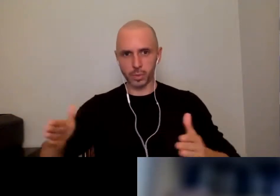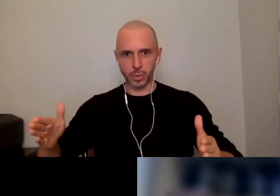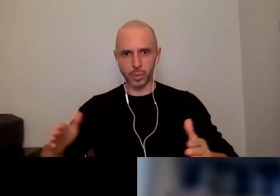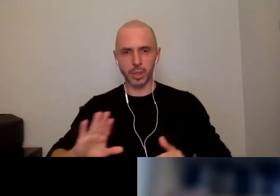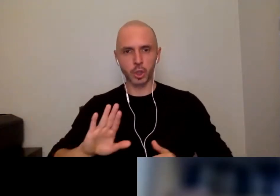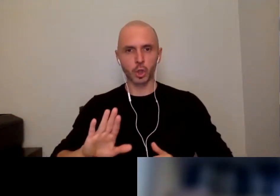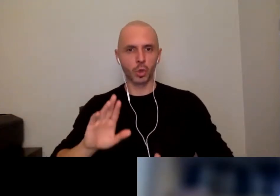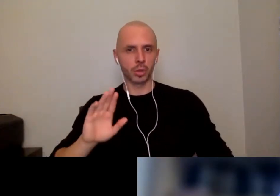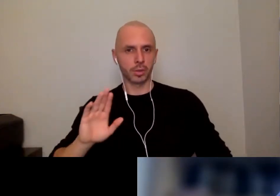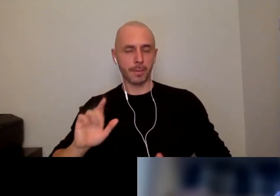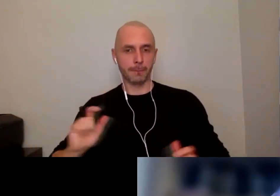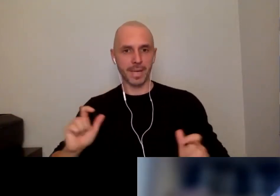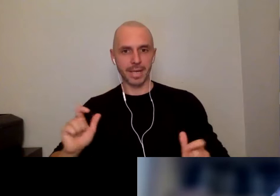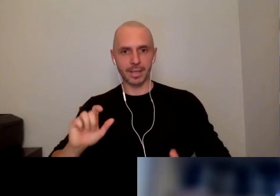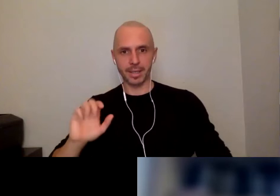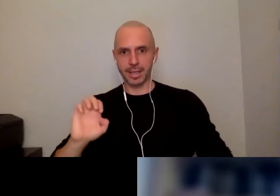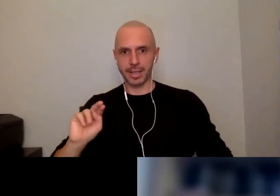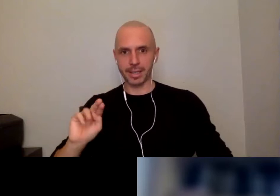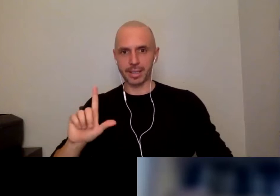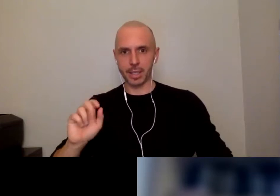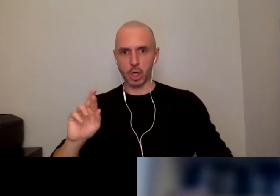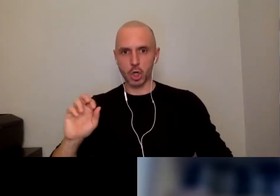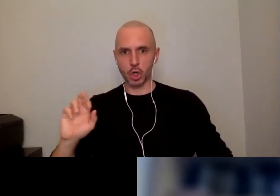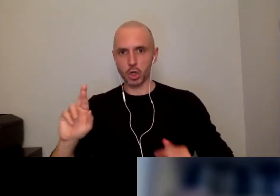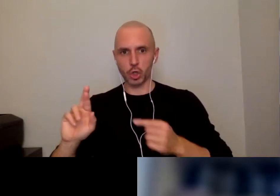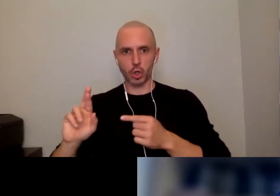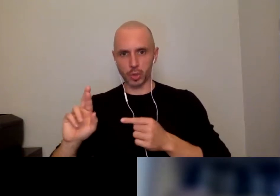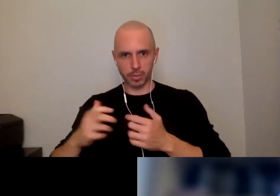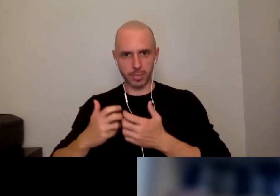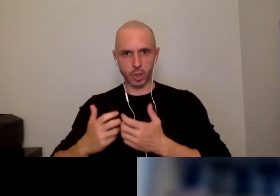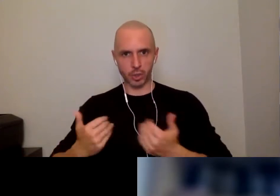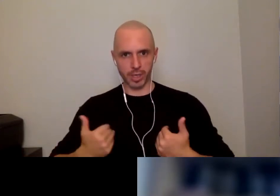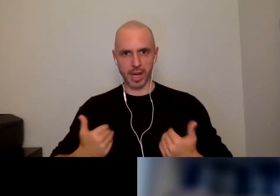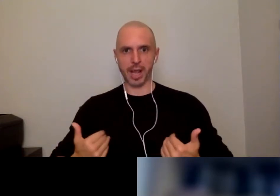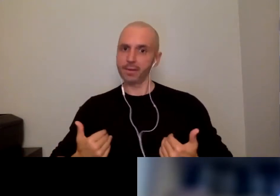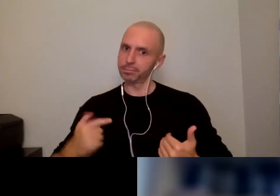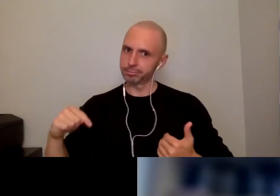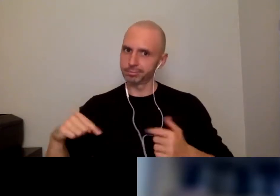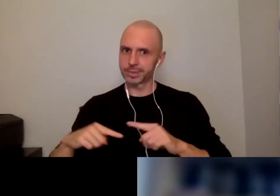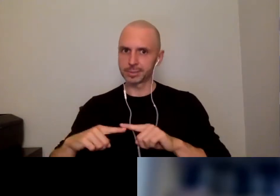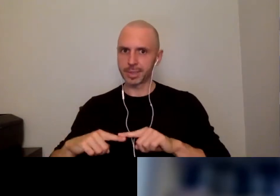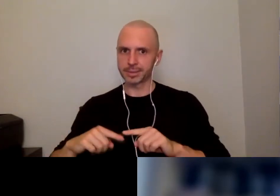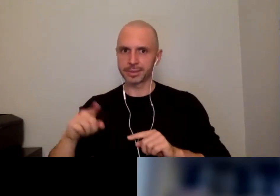i have a question for you you seem to be very interested in fashion could you elaborate a